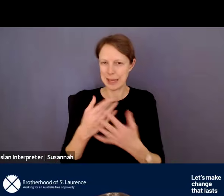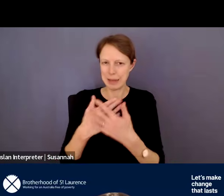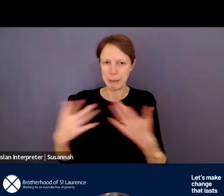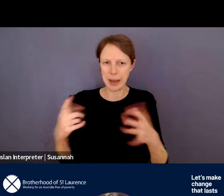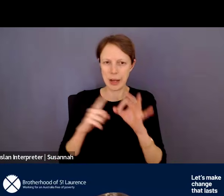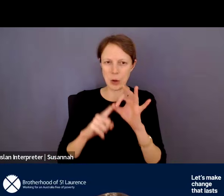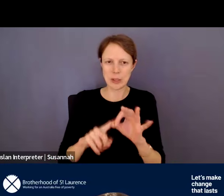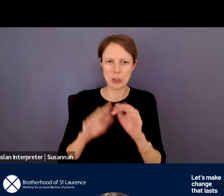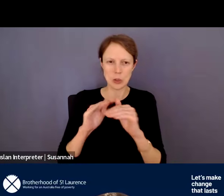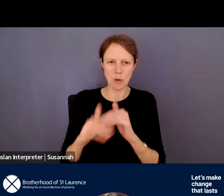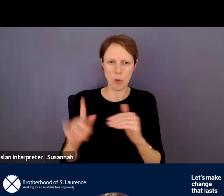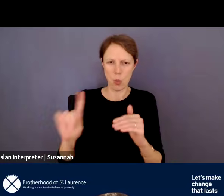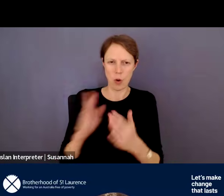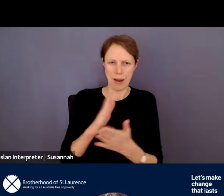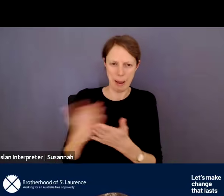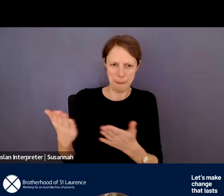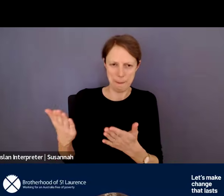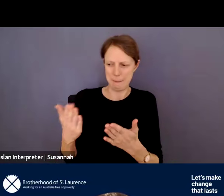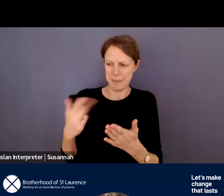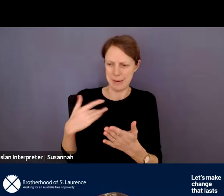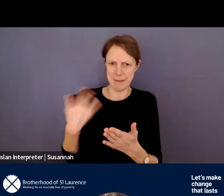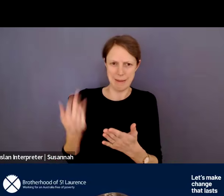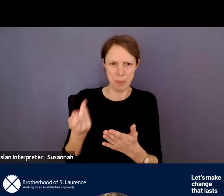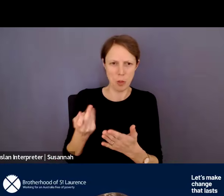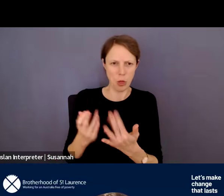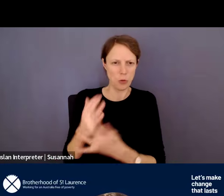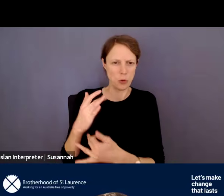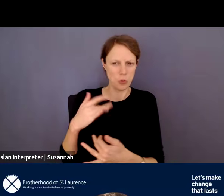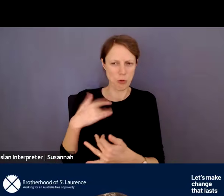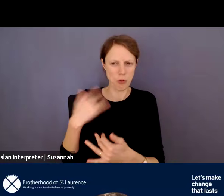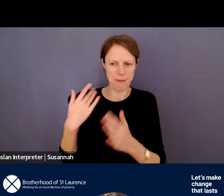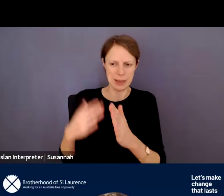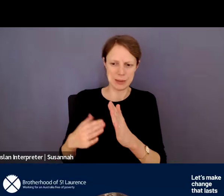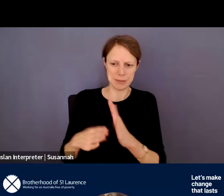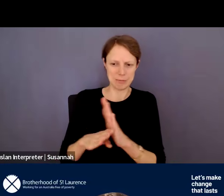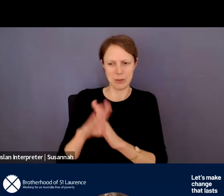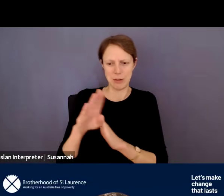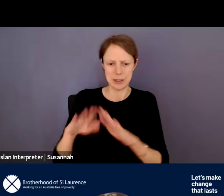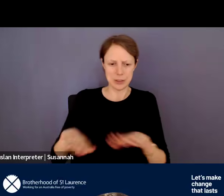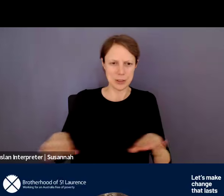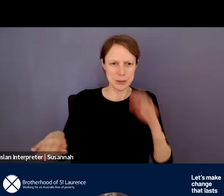what exactly will be available in Thriving Kids and, you know, what are the referral pathways? So